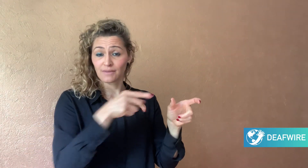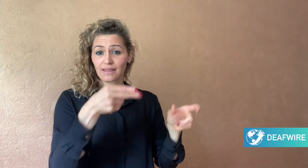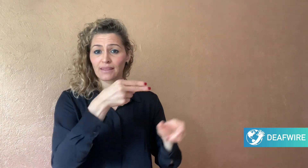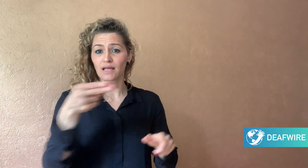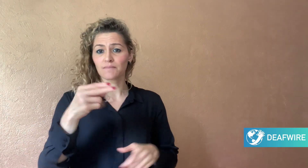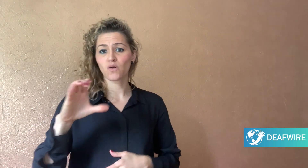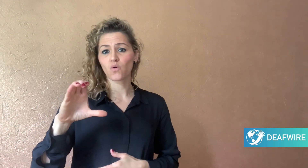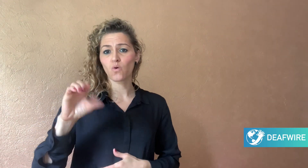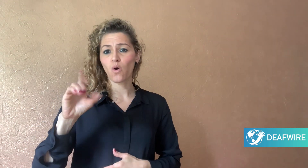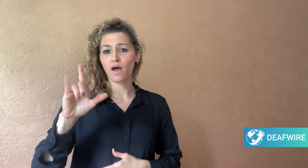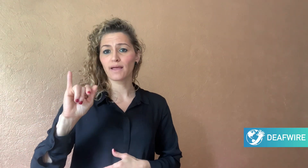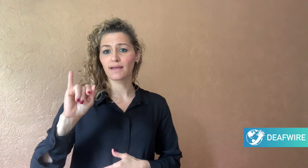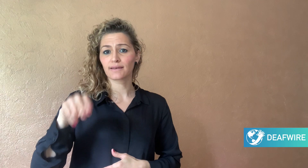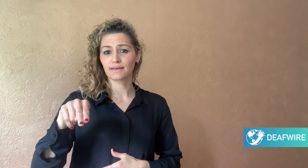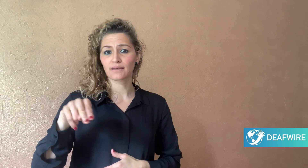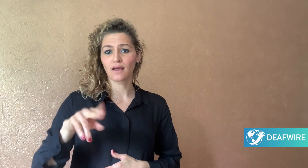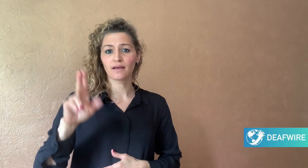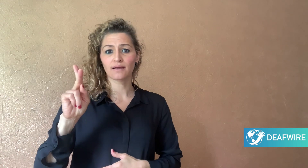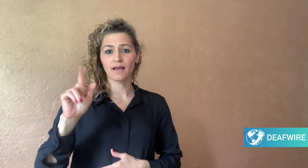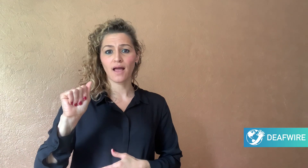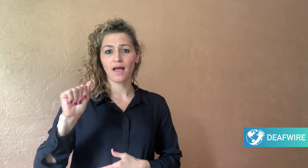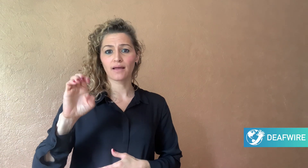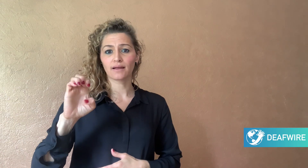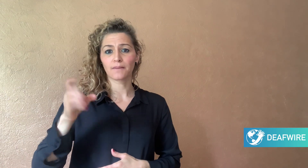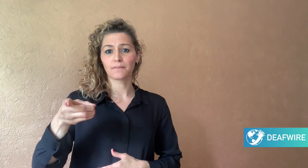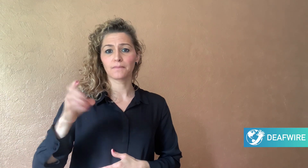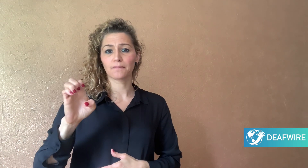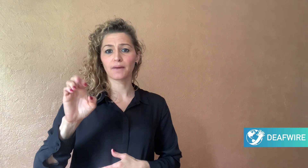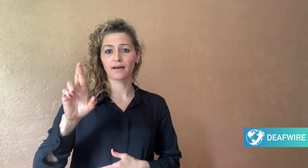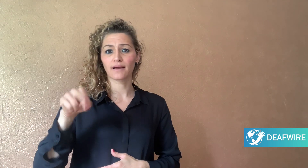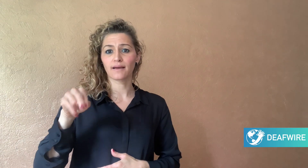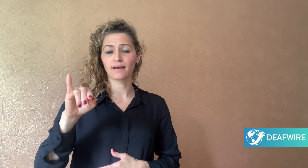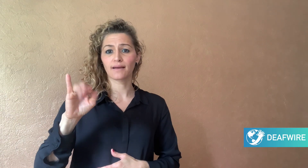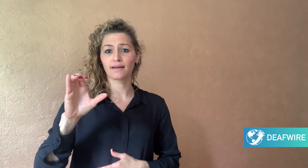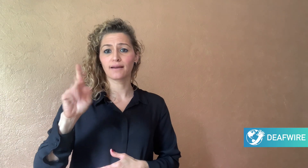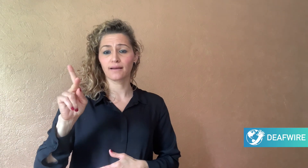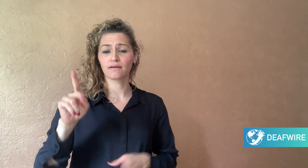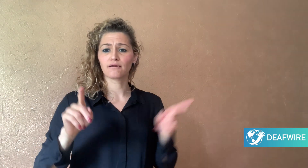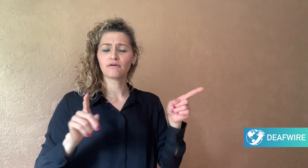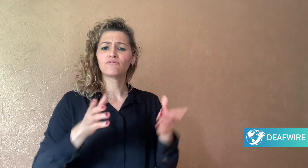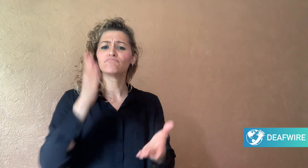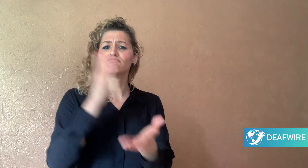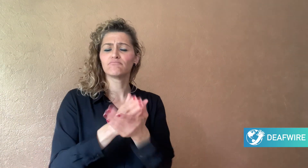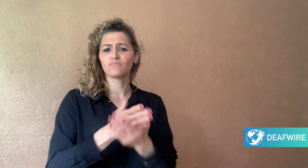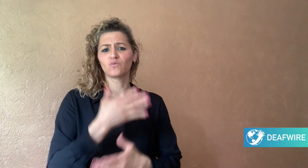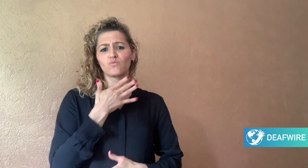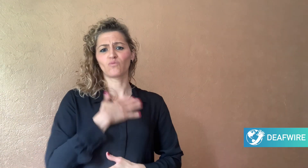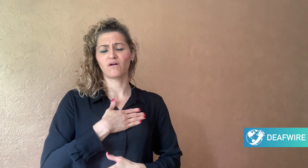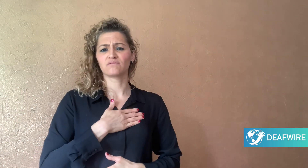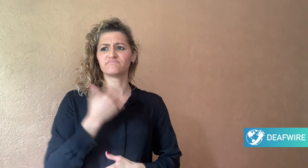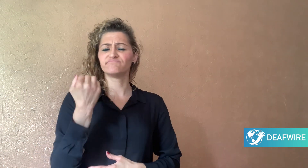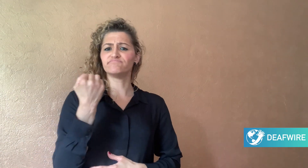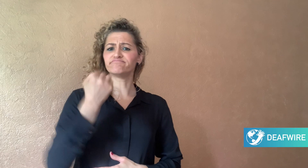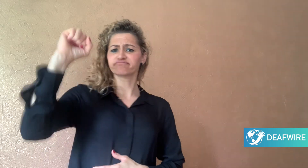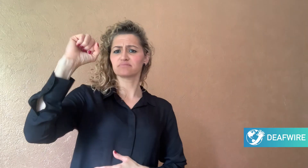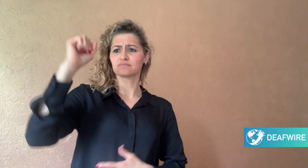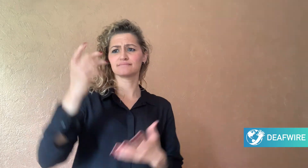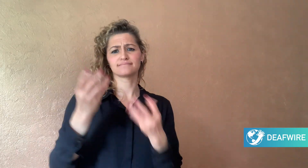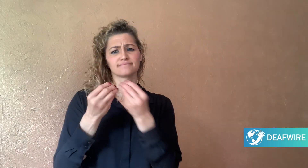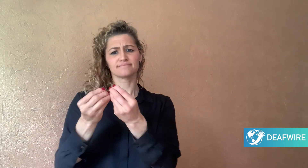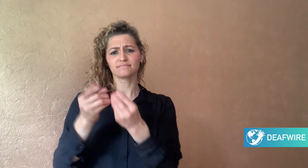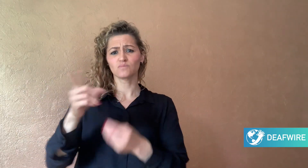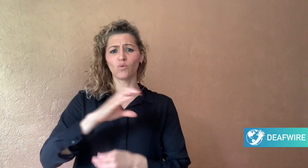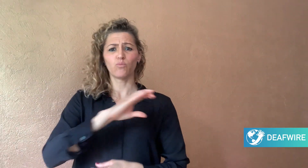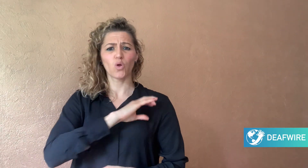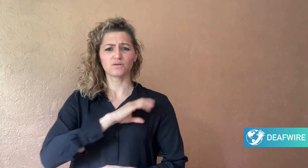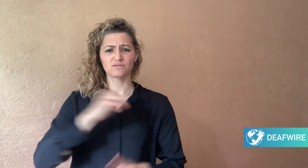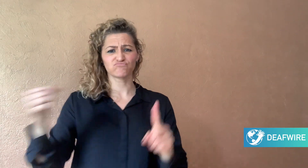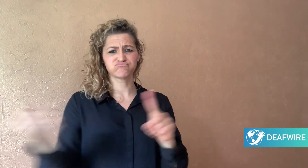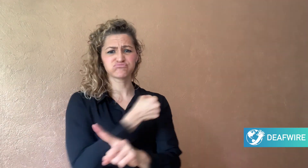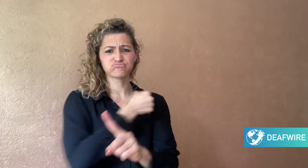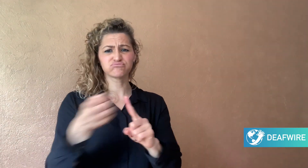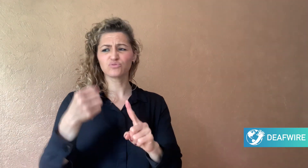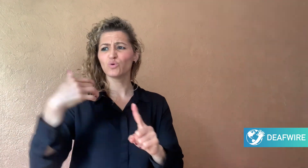decided to protest police brutality and criminal injustice